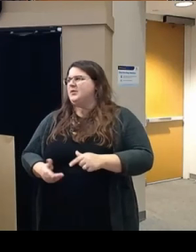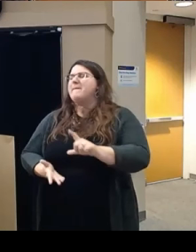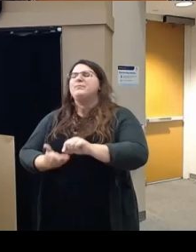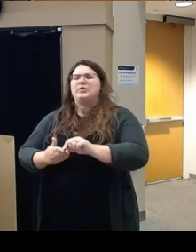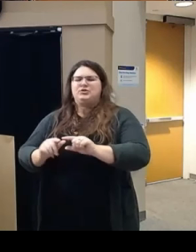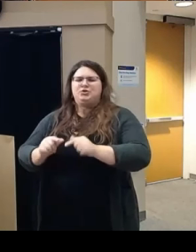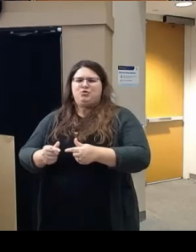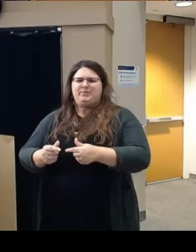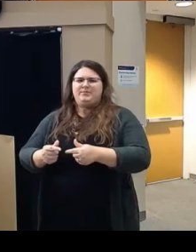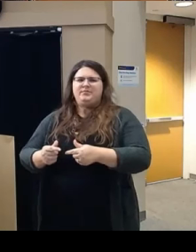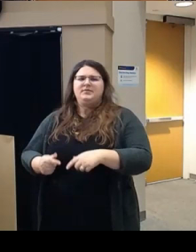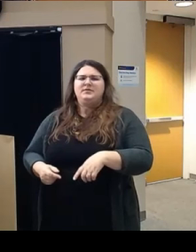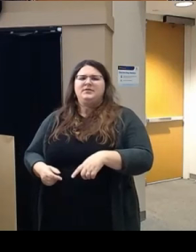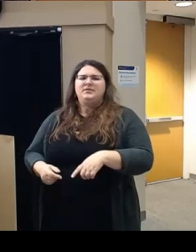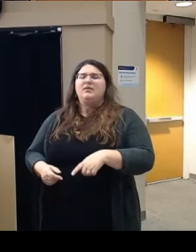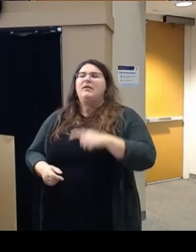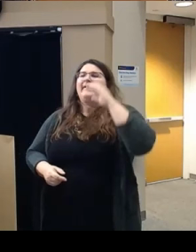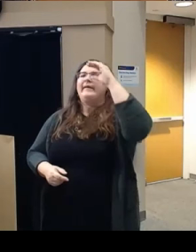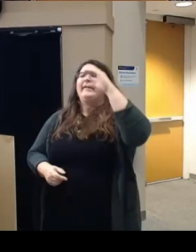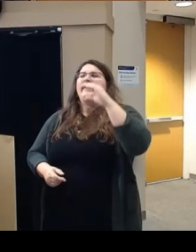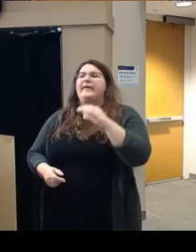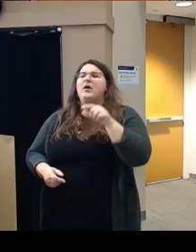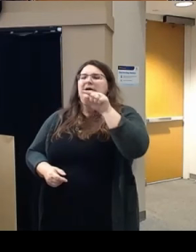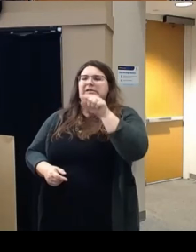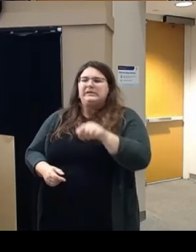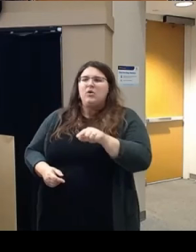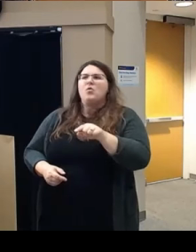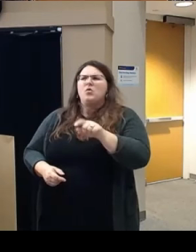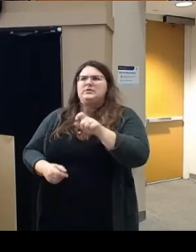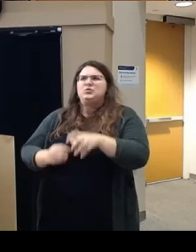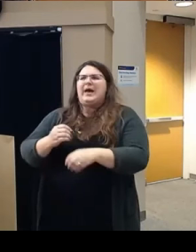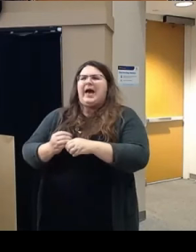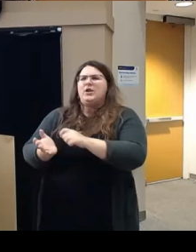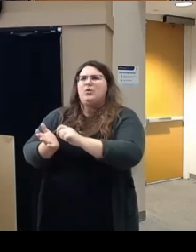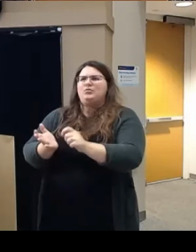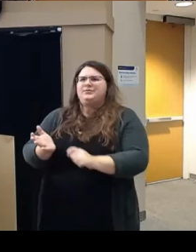then there are different sections where I need to add notes it pulls in our Associated problem